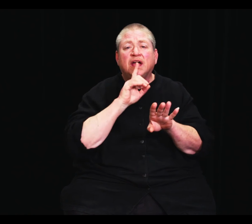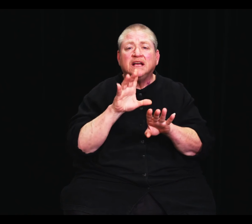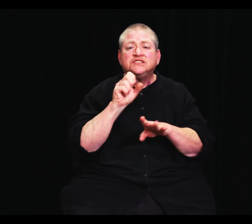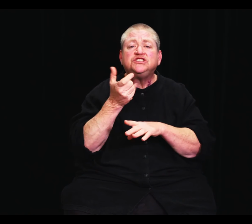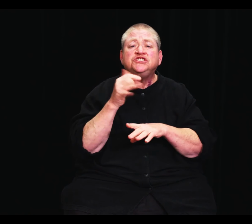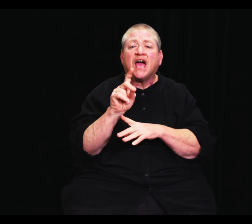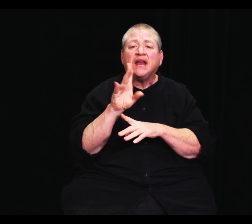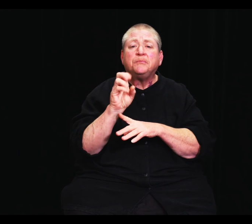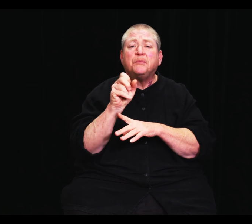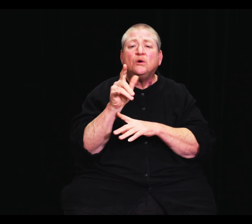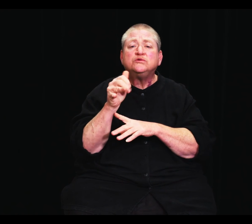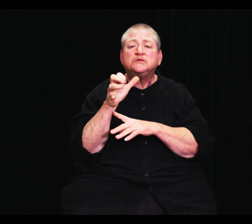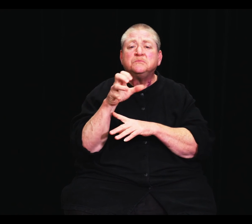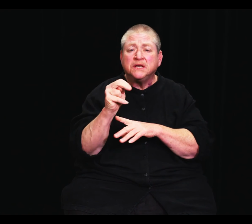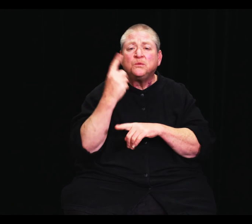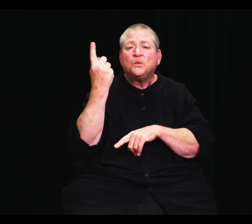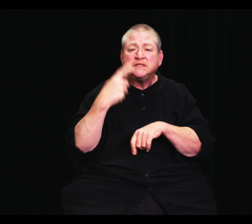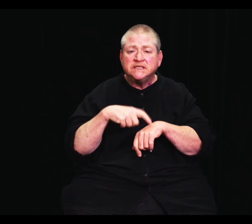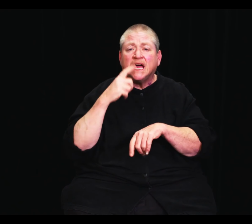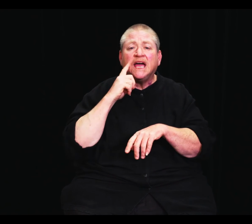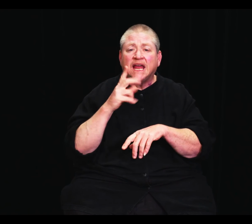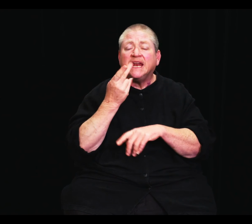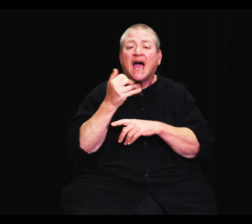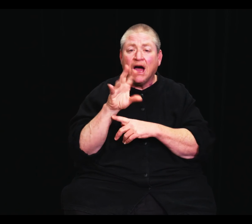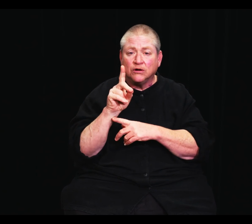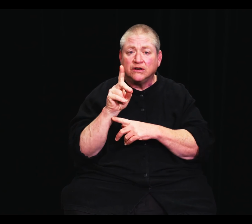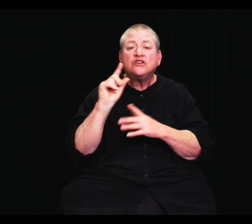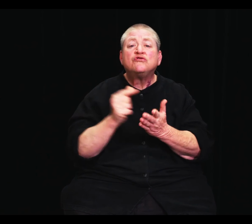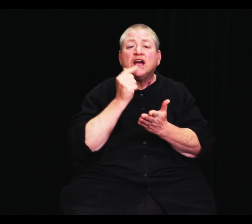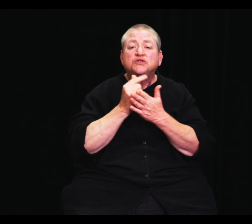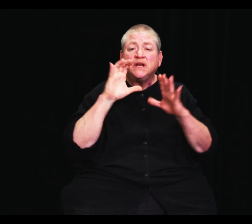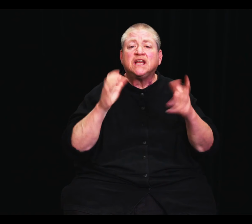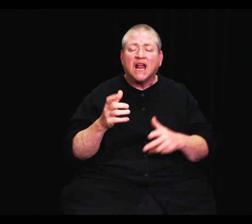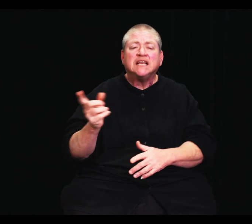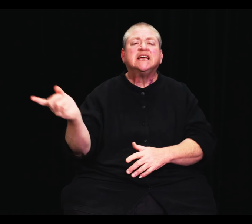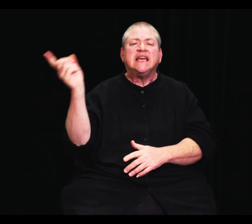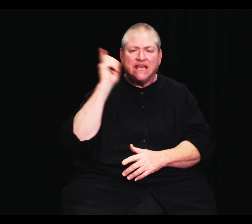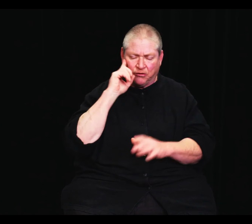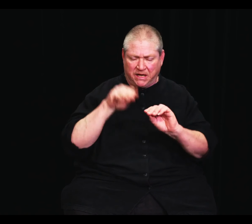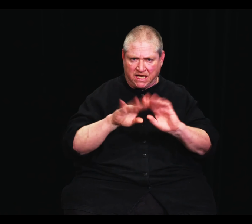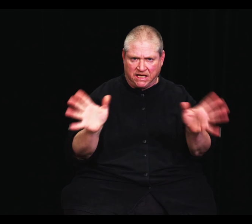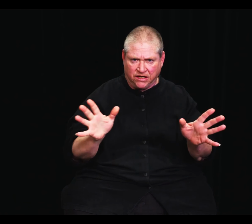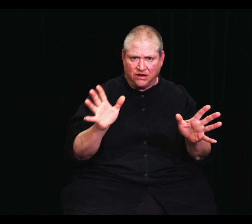and set this world on a different path. And as I close here today, as the great late Chadwick Boseman once stated